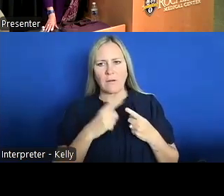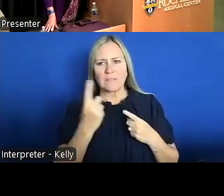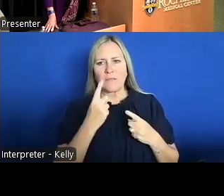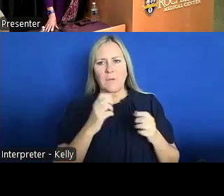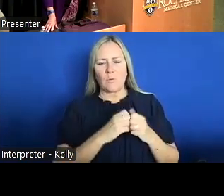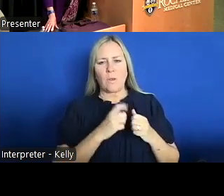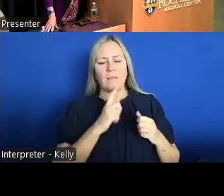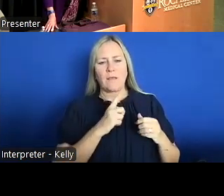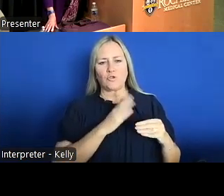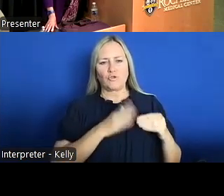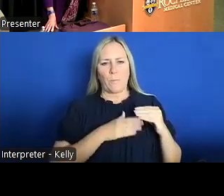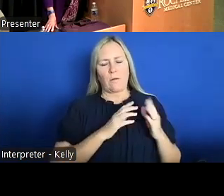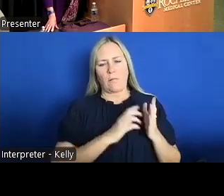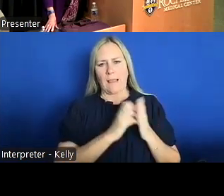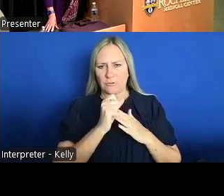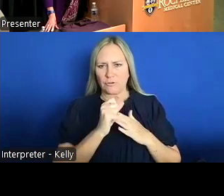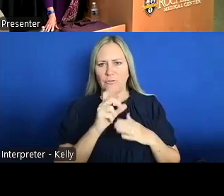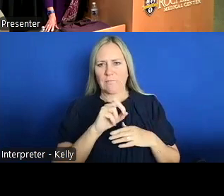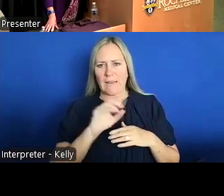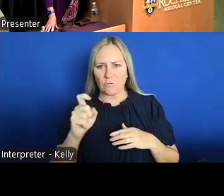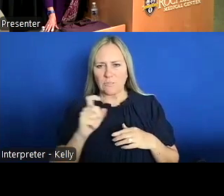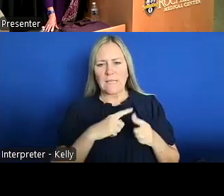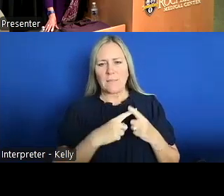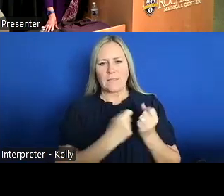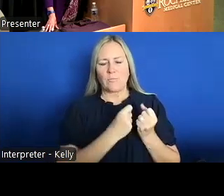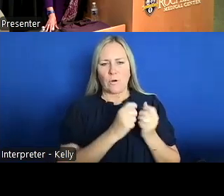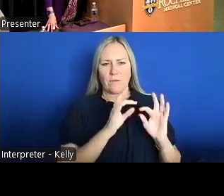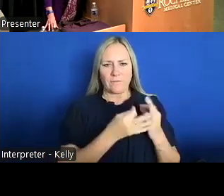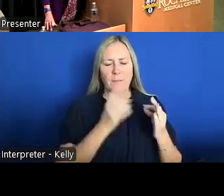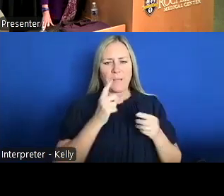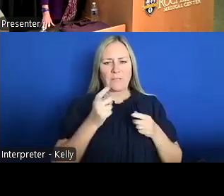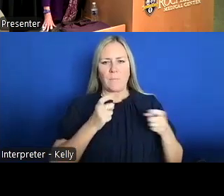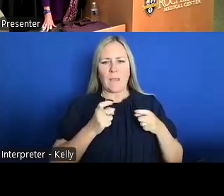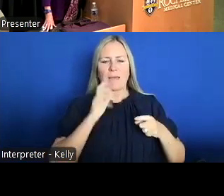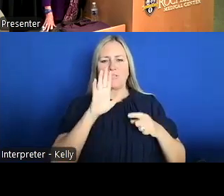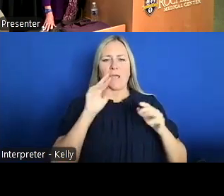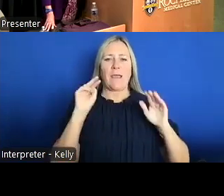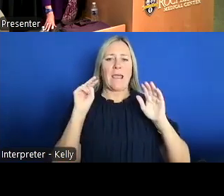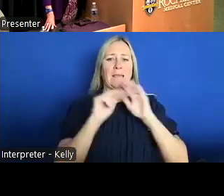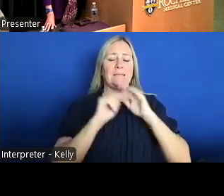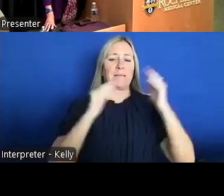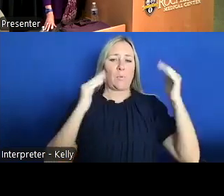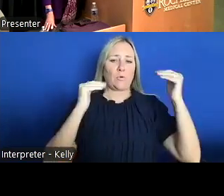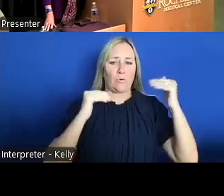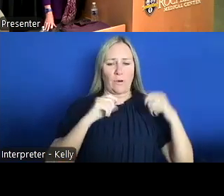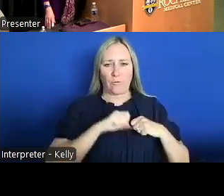supporting the family to manage that anticipatory gra yeah yeah about terminal cancer um I was going